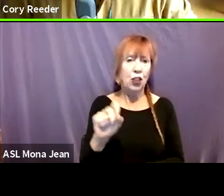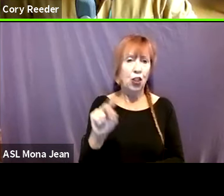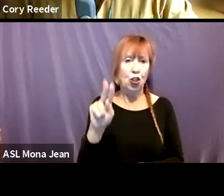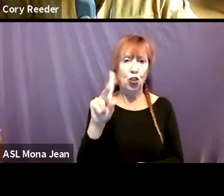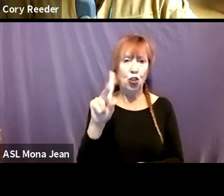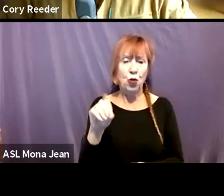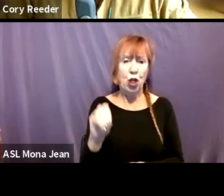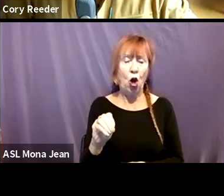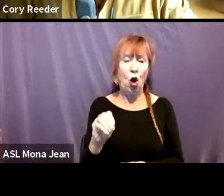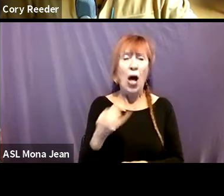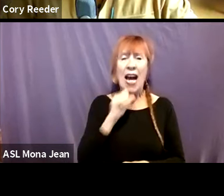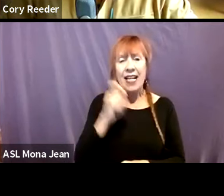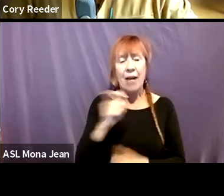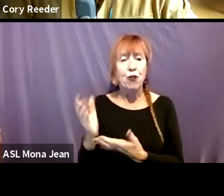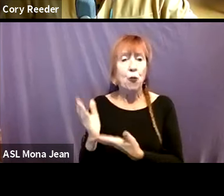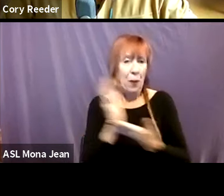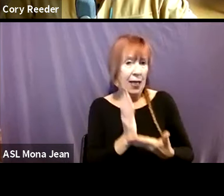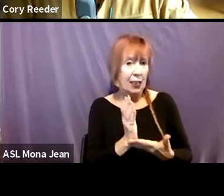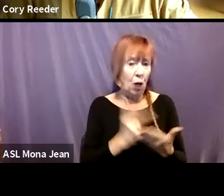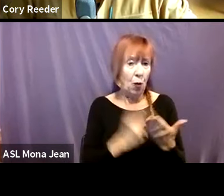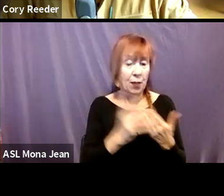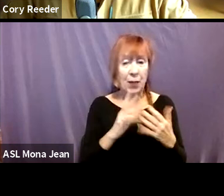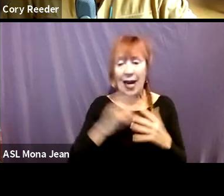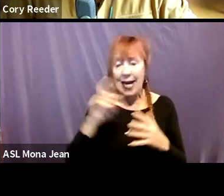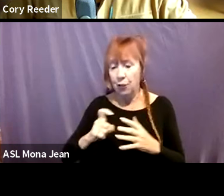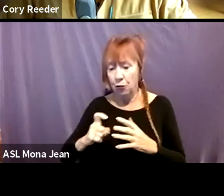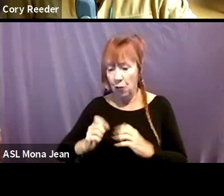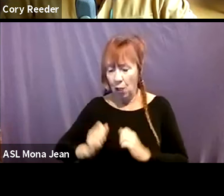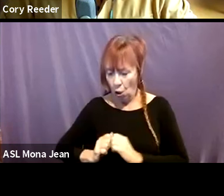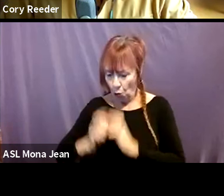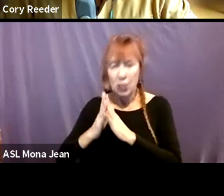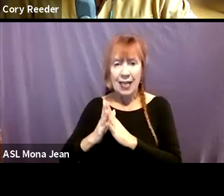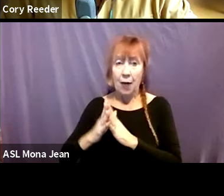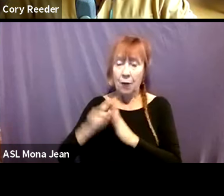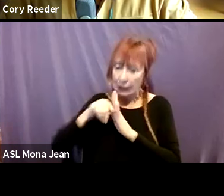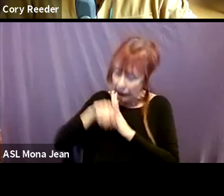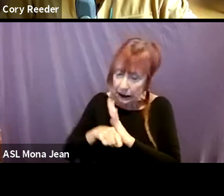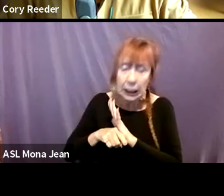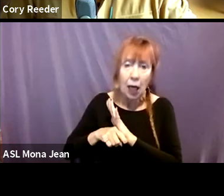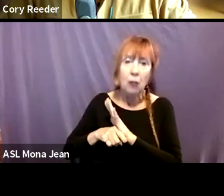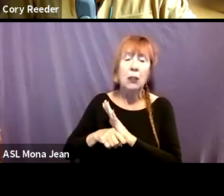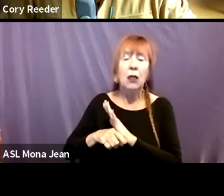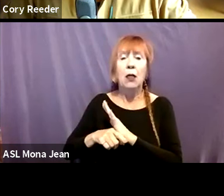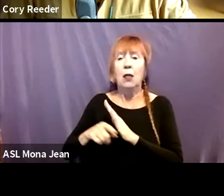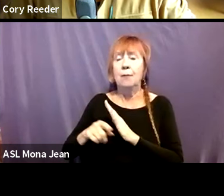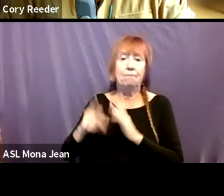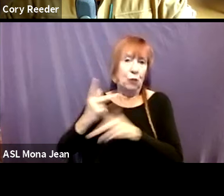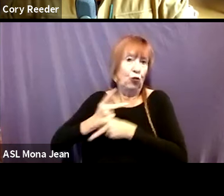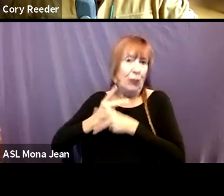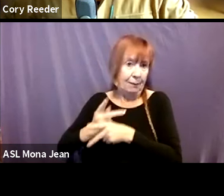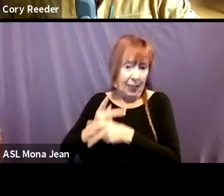but I still had to put a very detailed treatment together, and I had to go outside the studio to get producers on before I brought it back in,